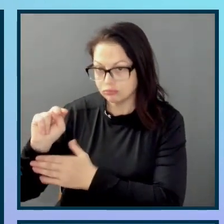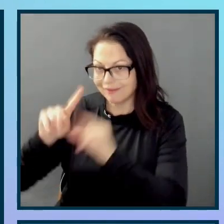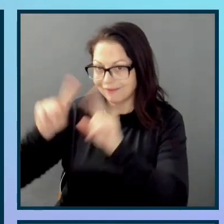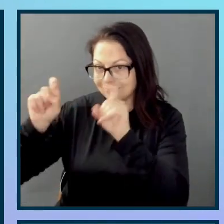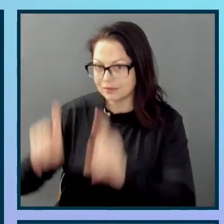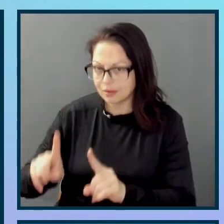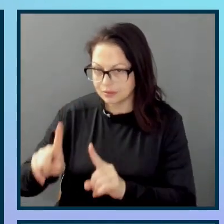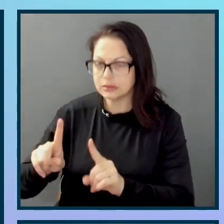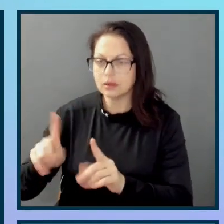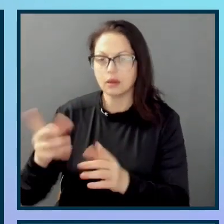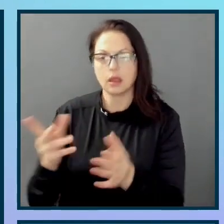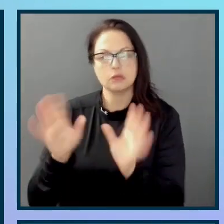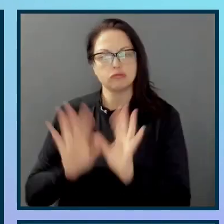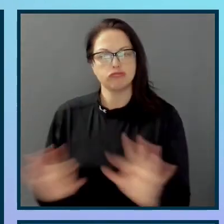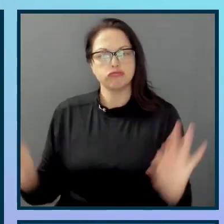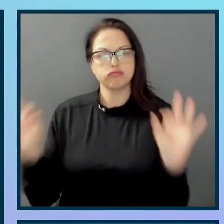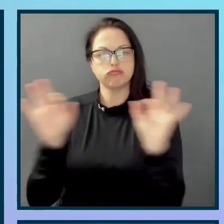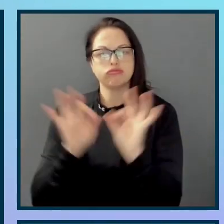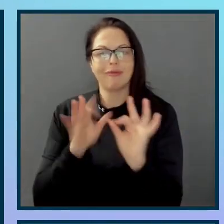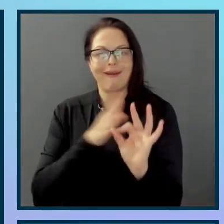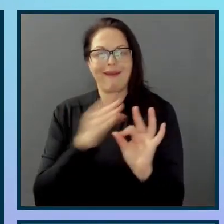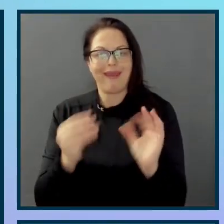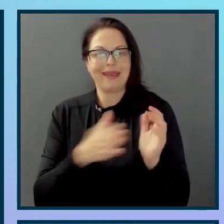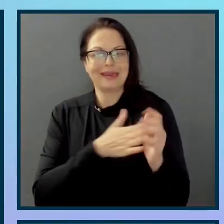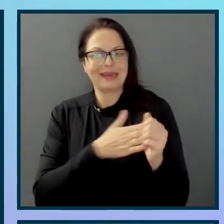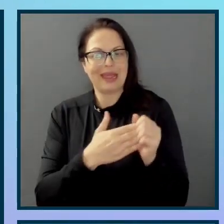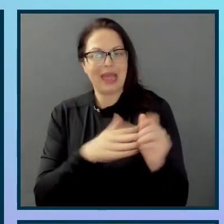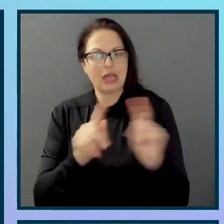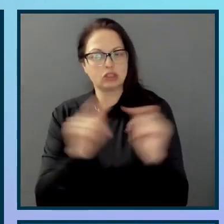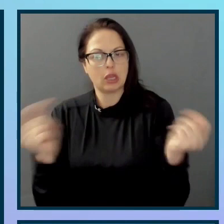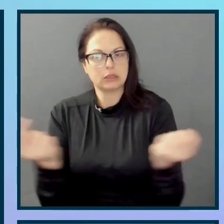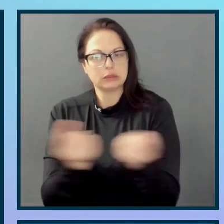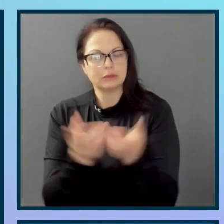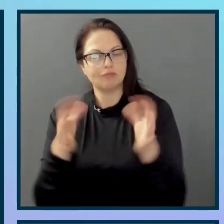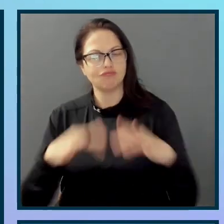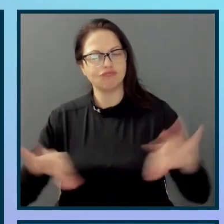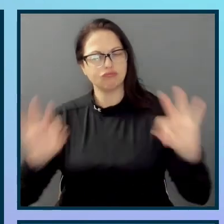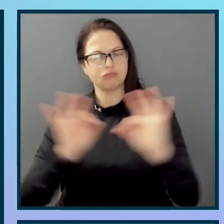and vice versa. So for this reason, we recommend really highly,